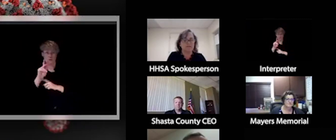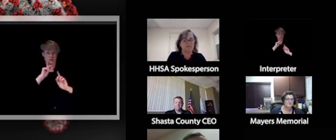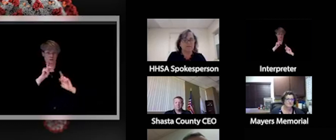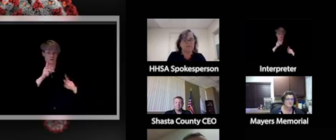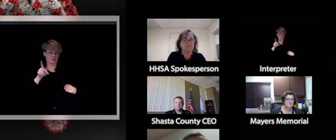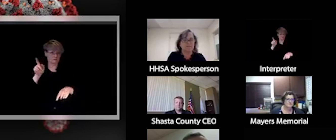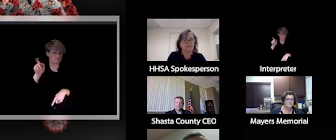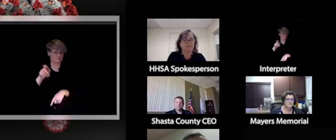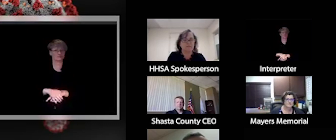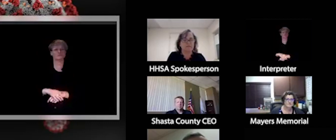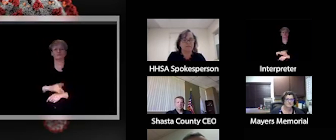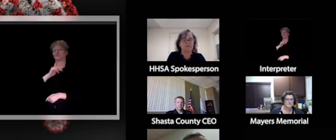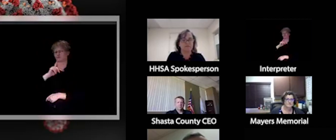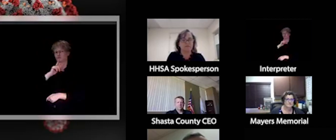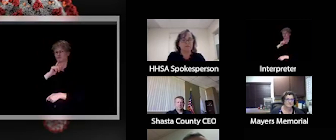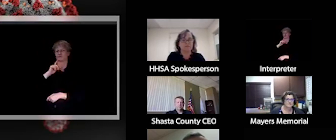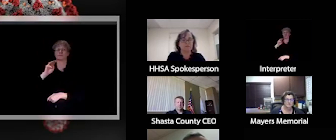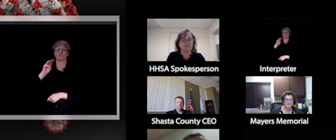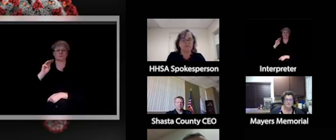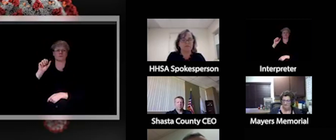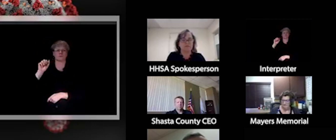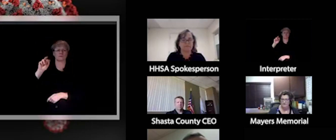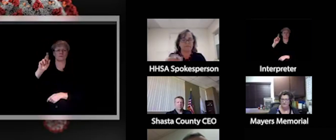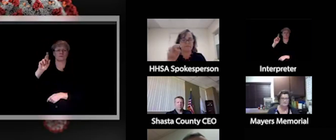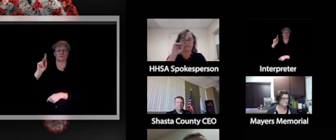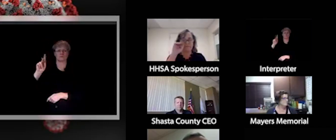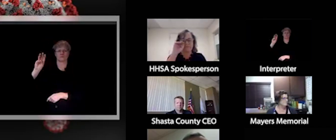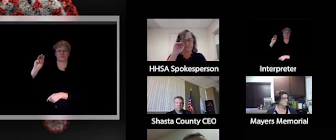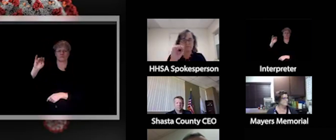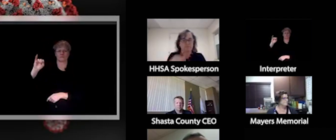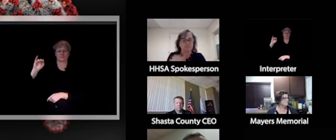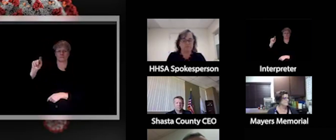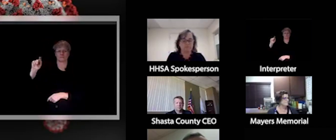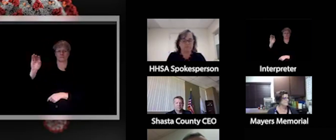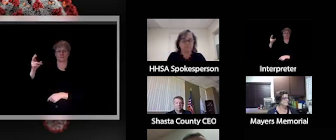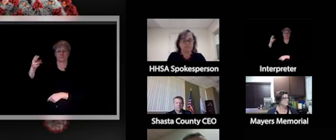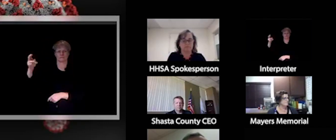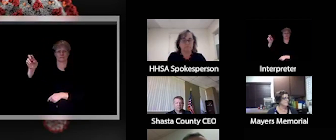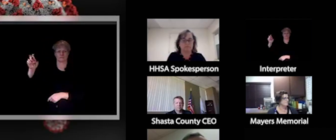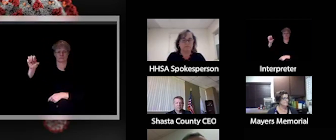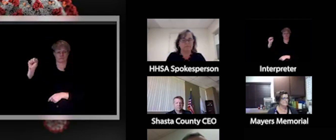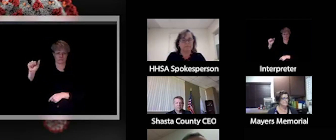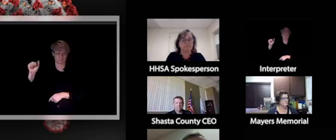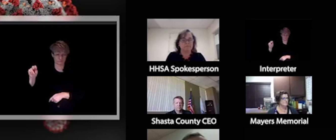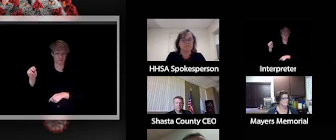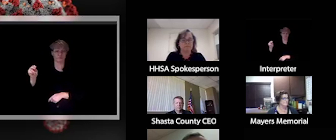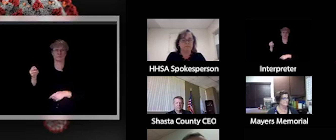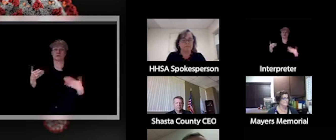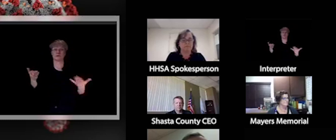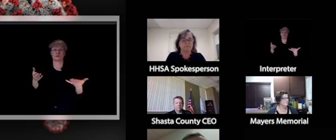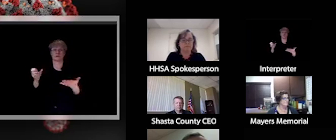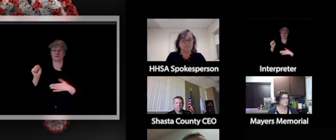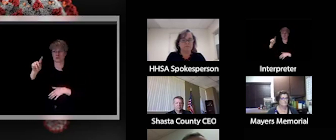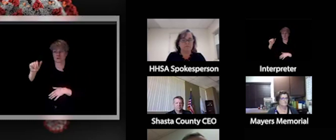Sure. So, for Shasta we have had a couple individuals test positive, like we would expect